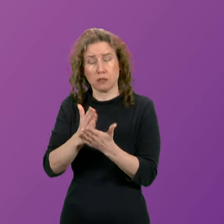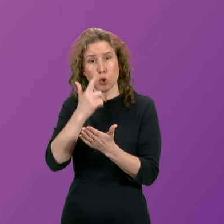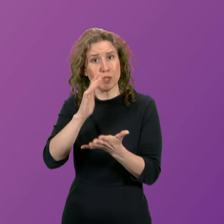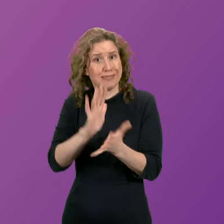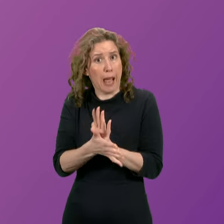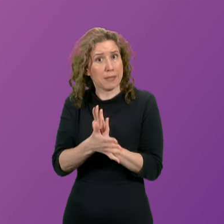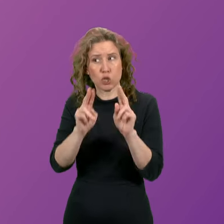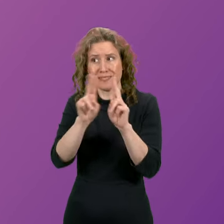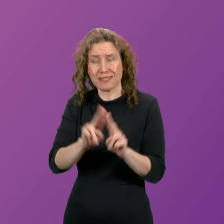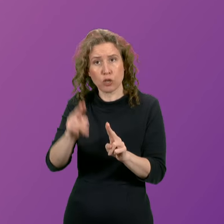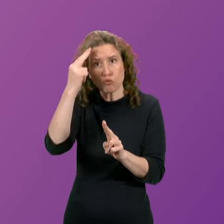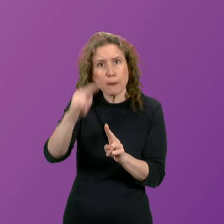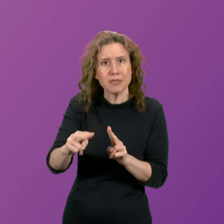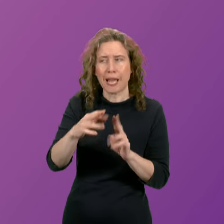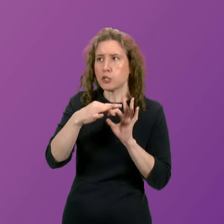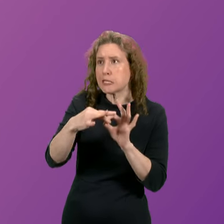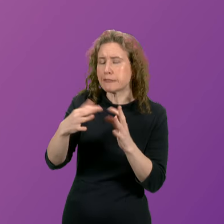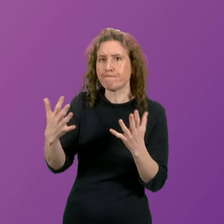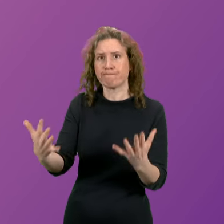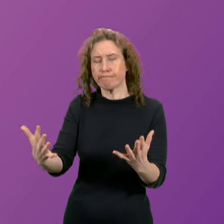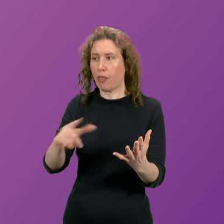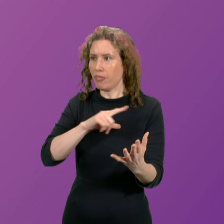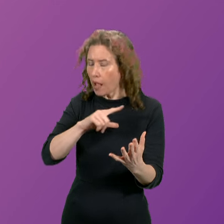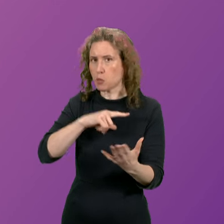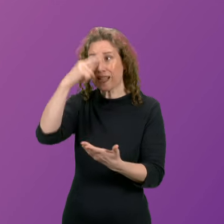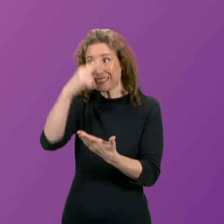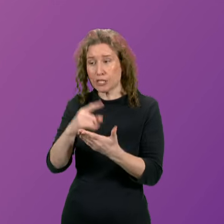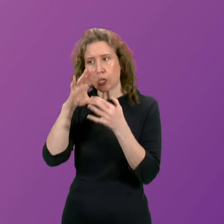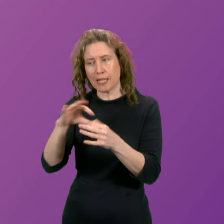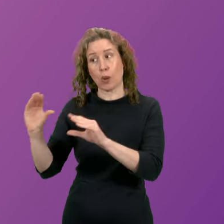international reputation and that that shows us why decisions about immigration should be made